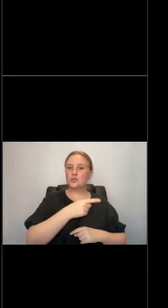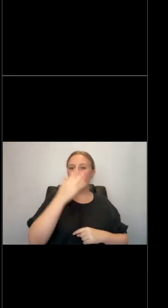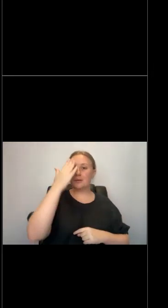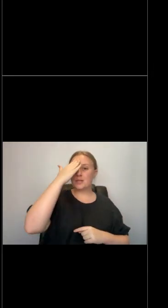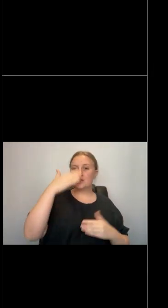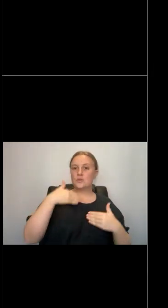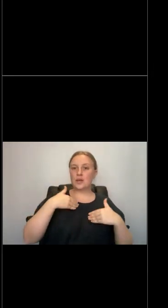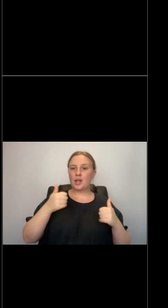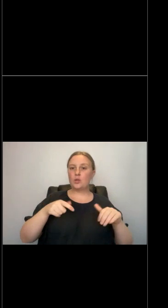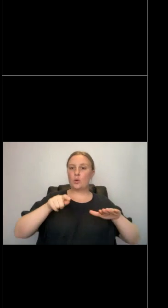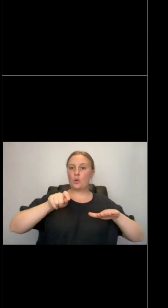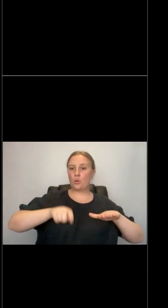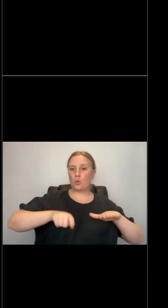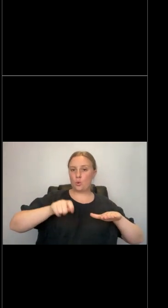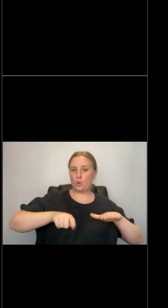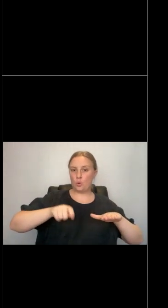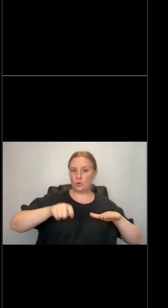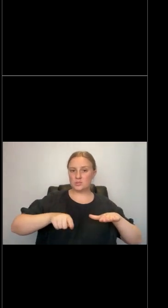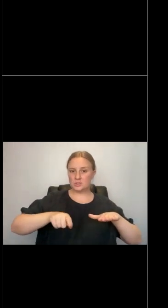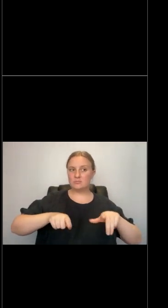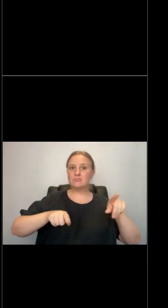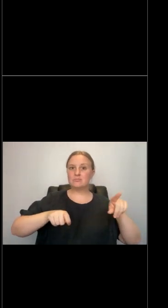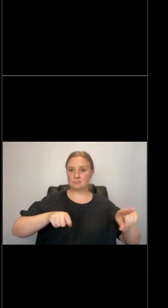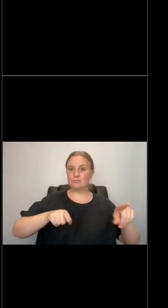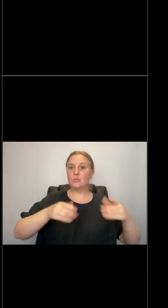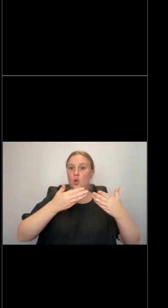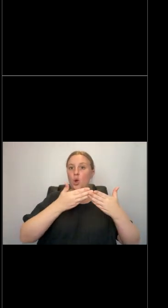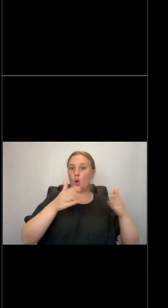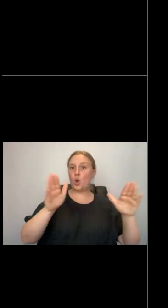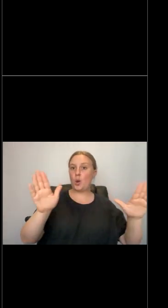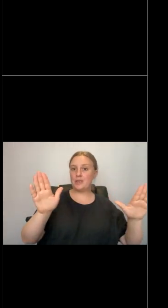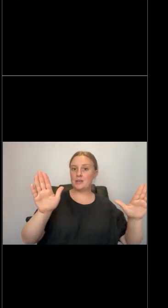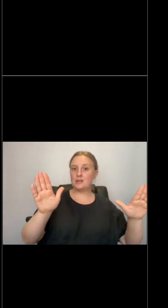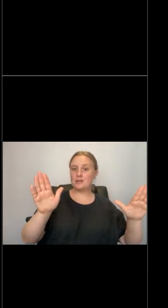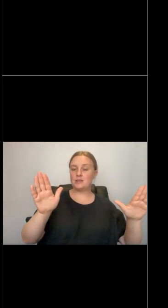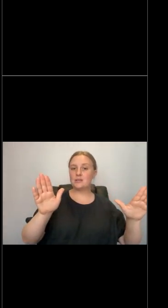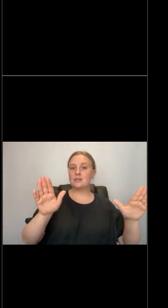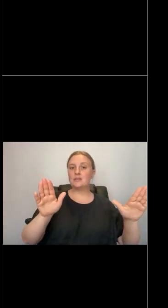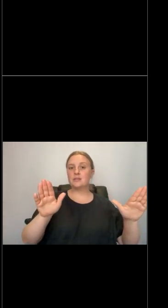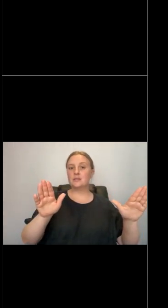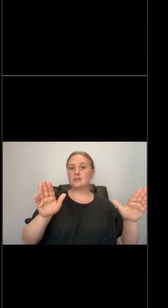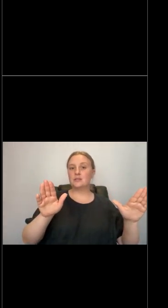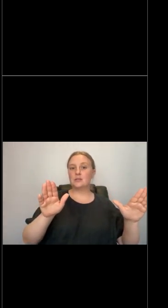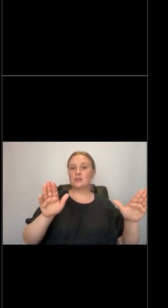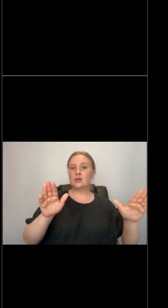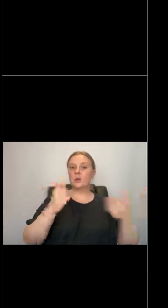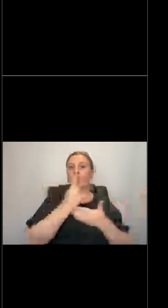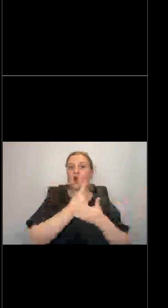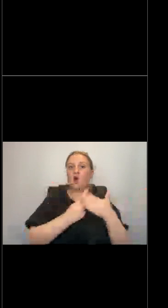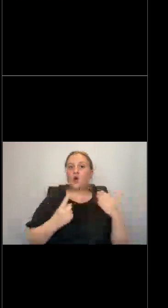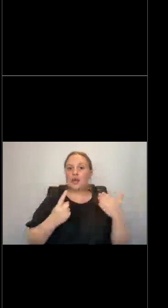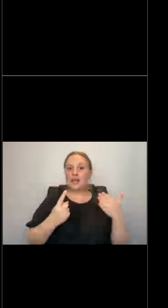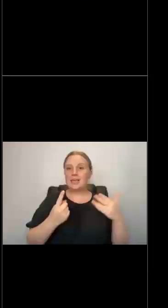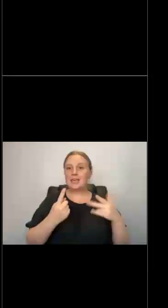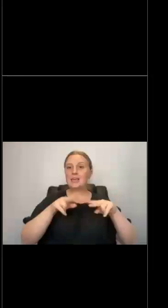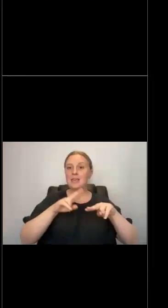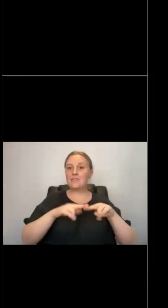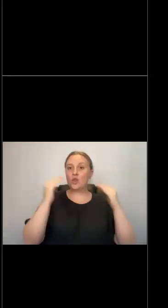but generally mental health court hearings are open to the public unless the court makes an order To the contrary,